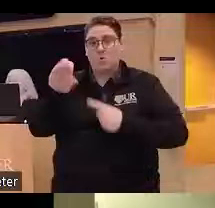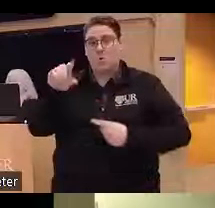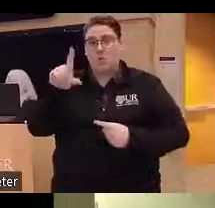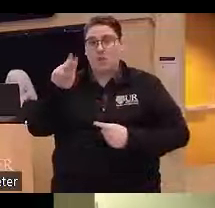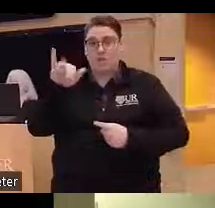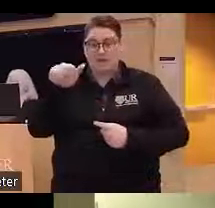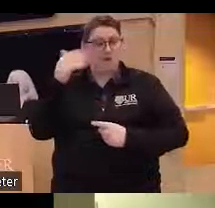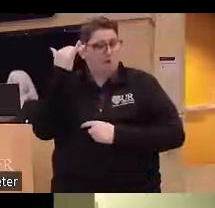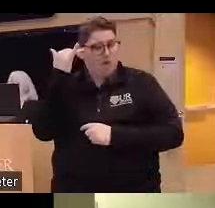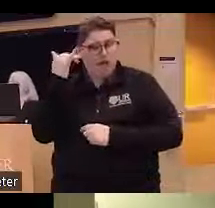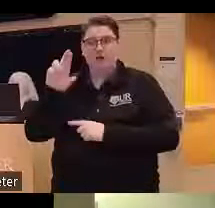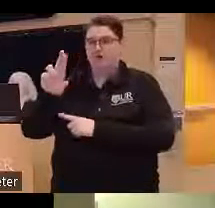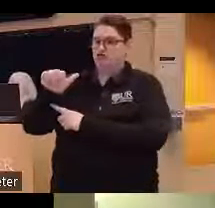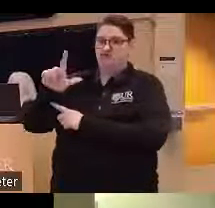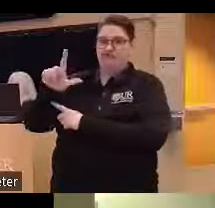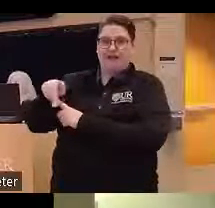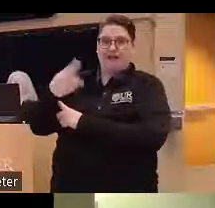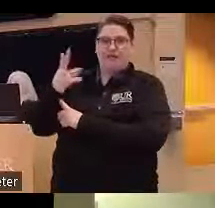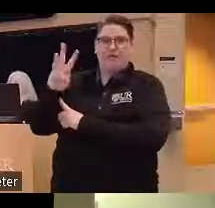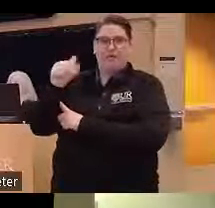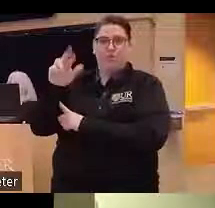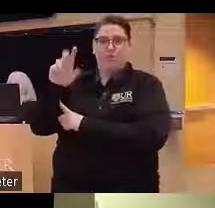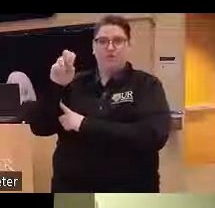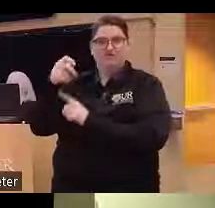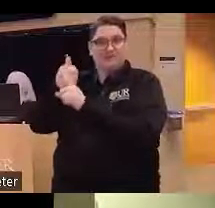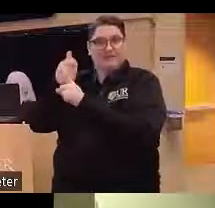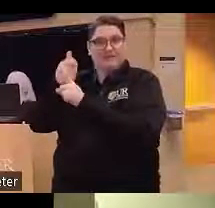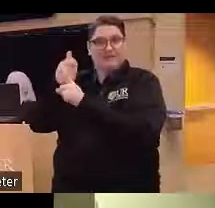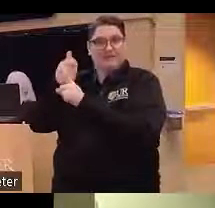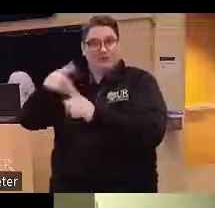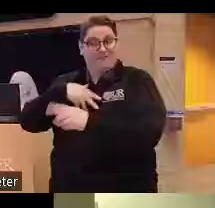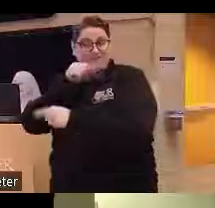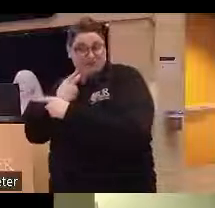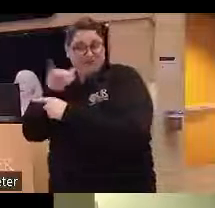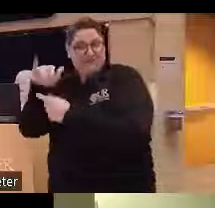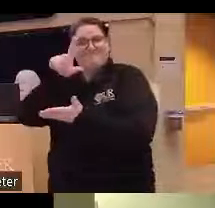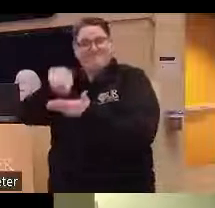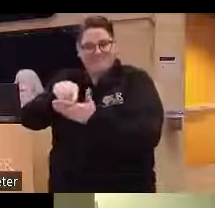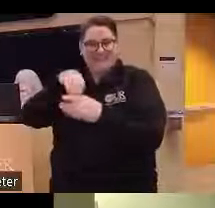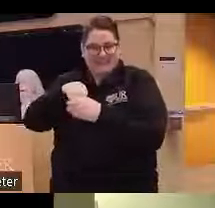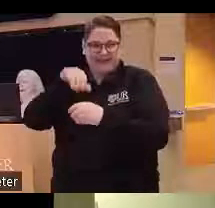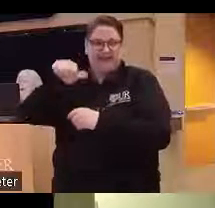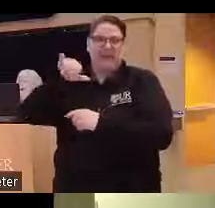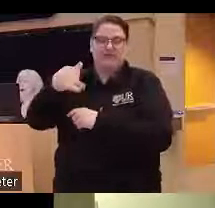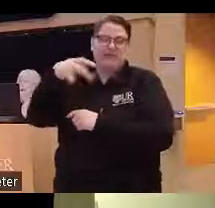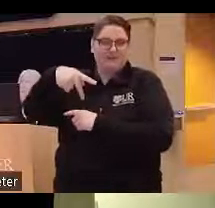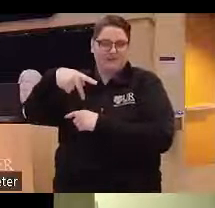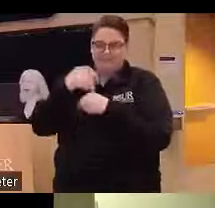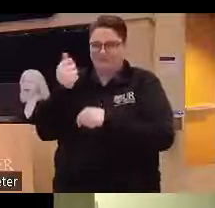wrote a paper about her that appeared in the American Journal of psychiatry in 1980 um called